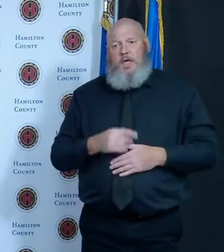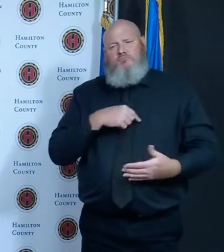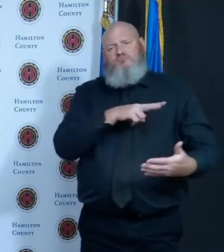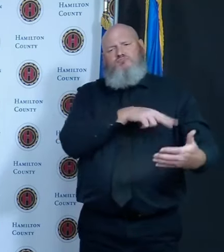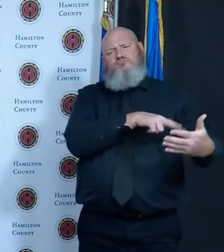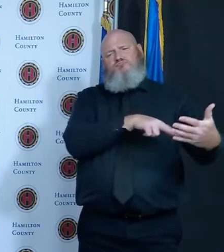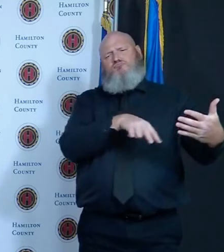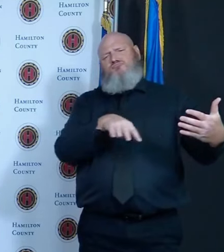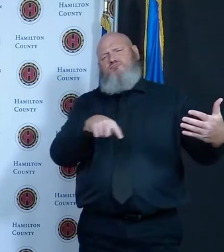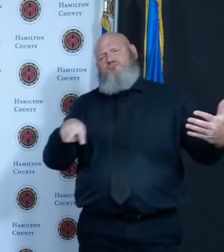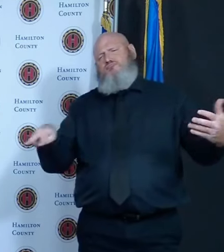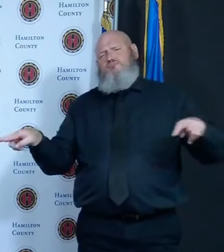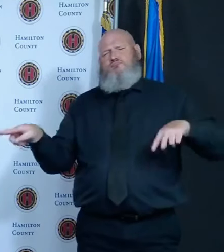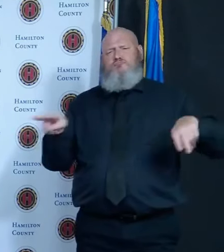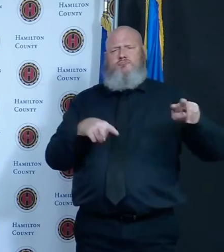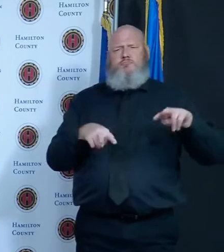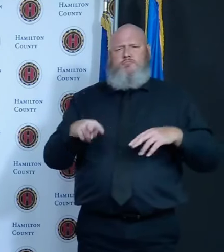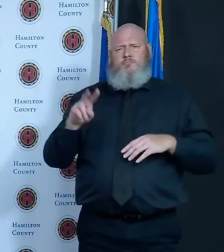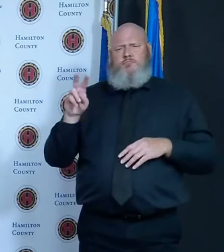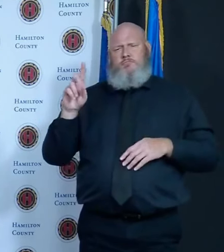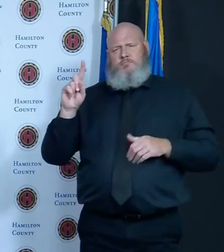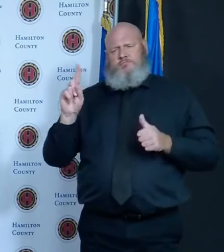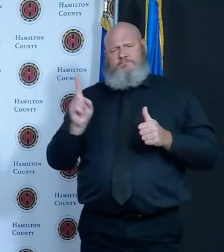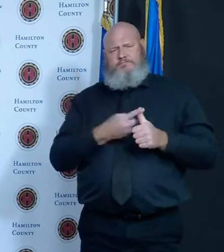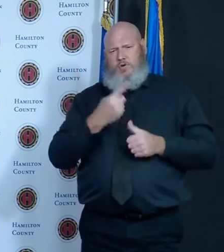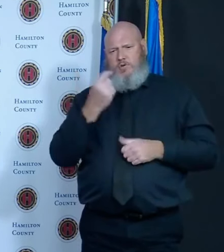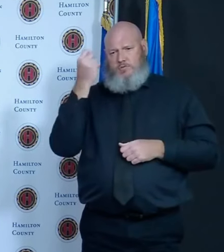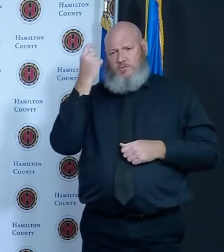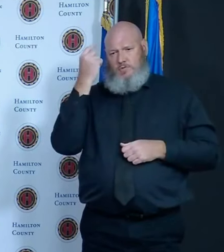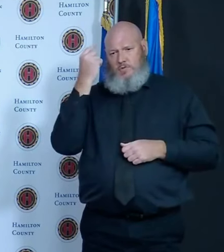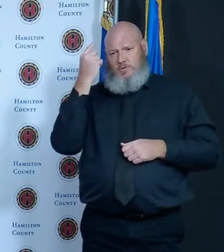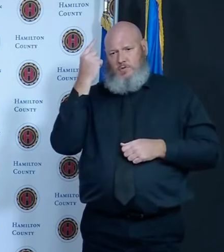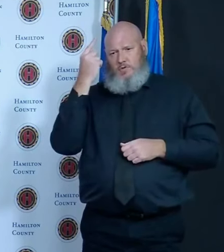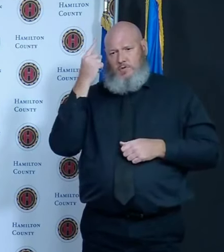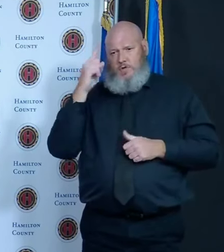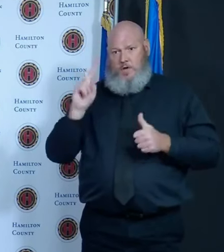can't handle a reopening and then another shutdown and the second reopening